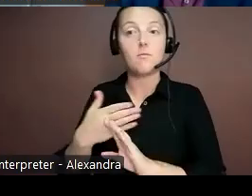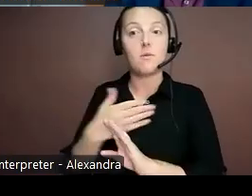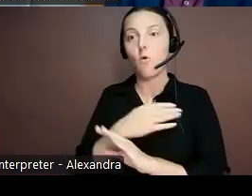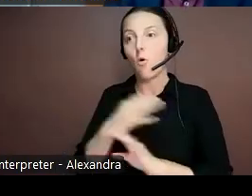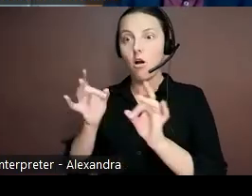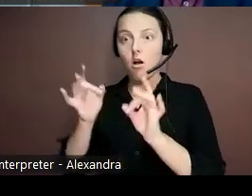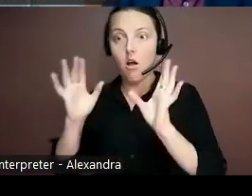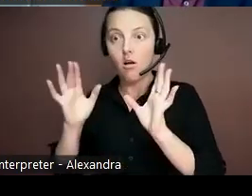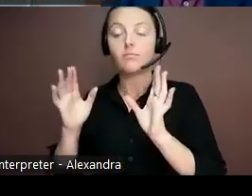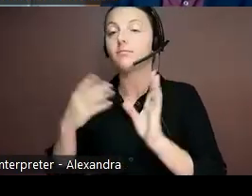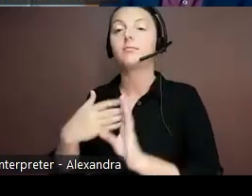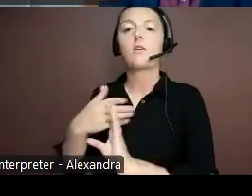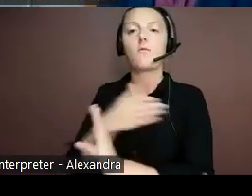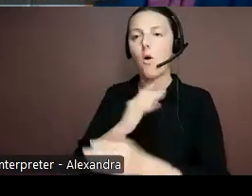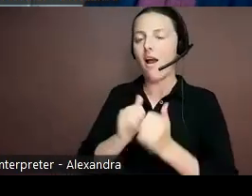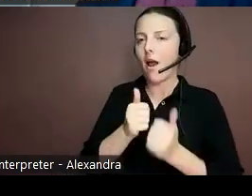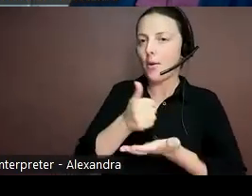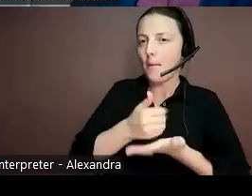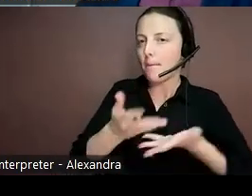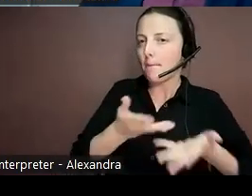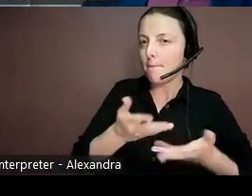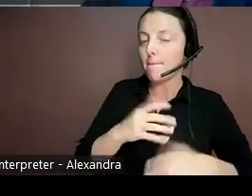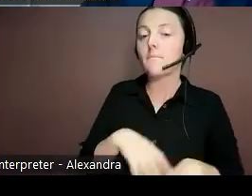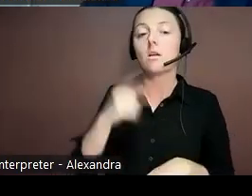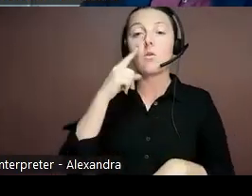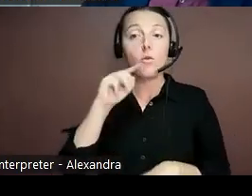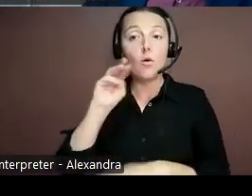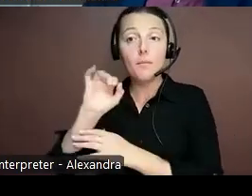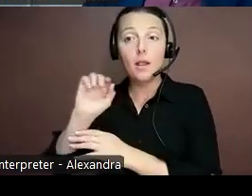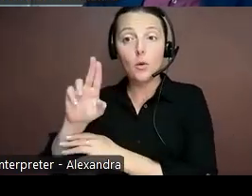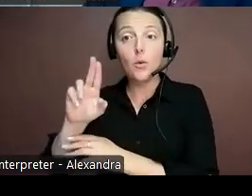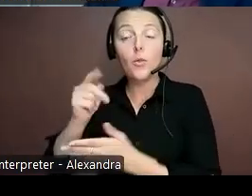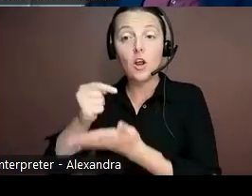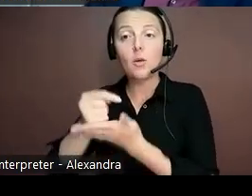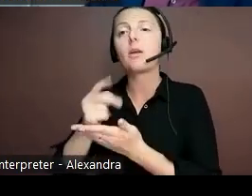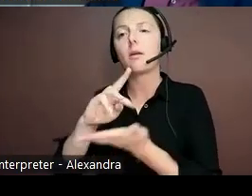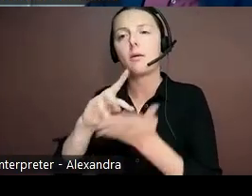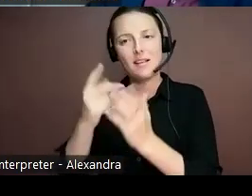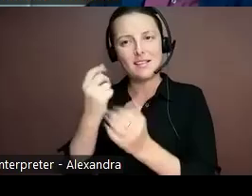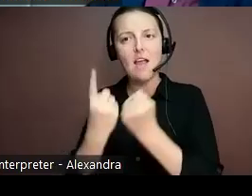deck um you know yes you might have one discipline that sort of informs your theoretical practice,